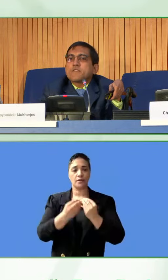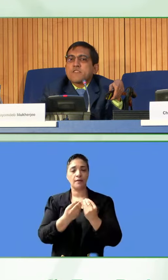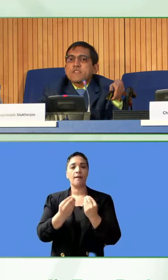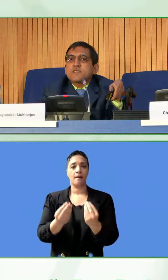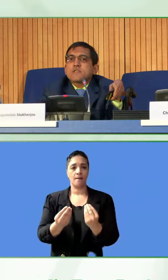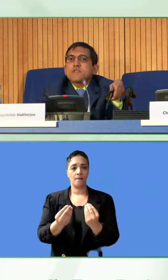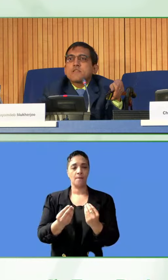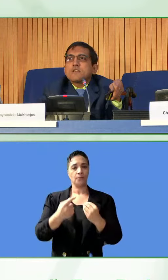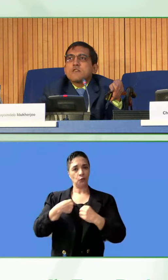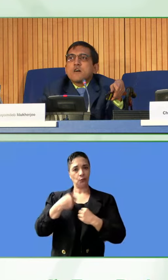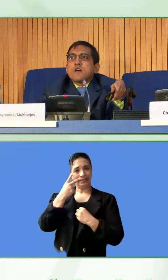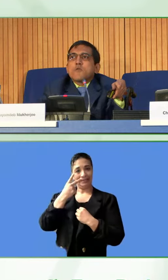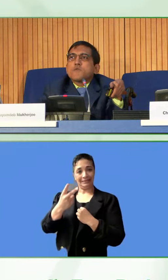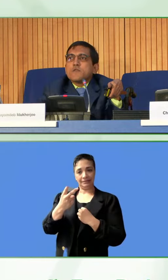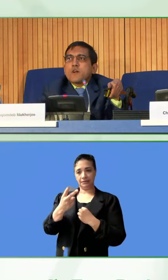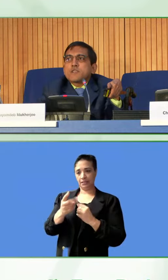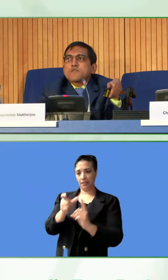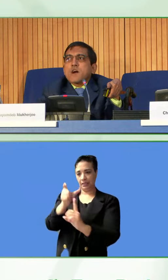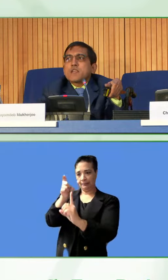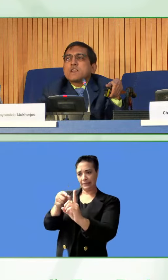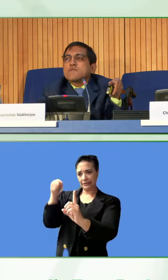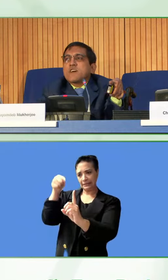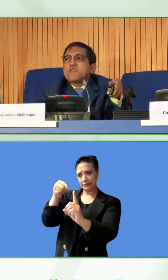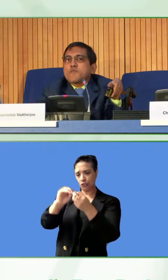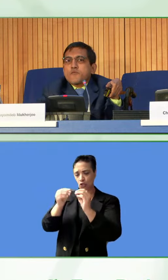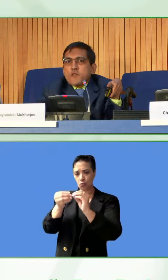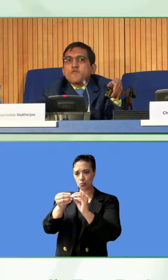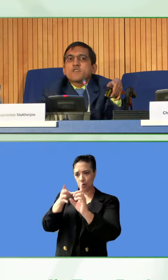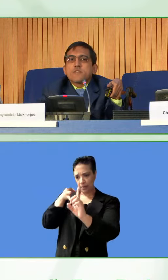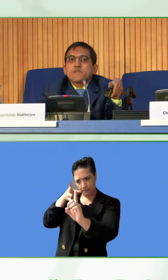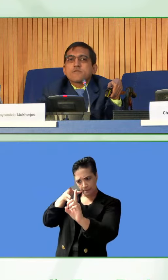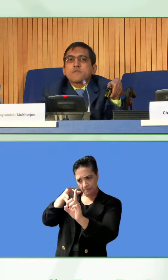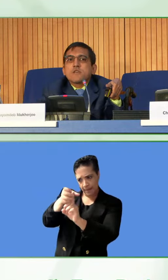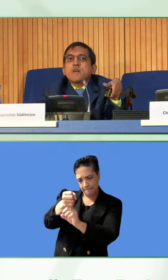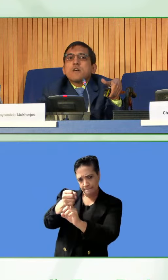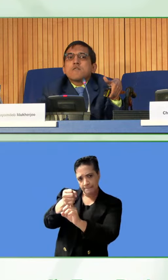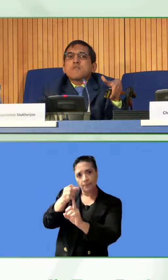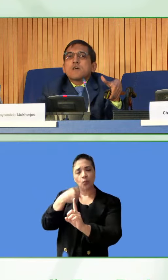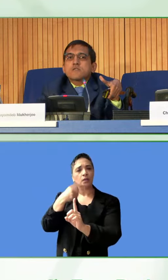the centre. We wanted to identify the solutions.